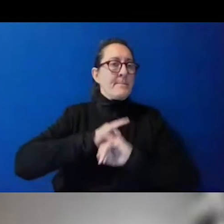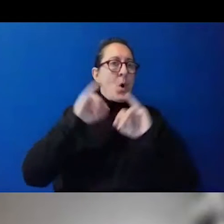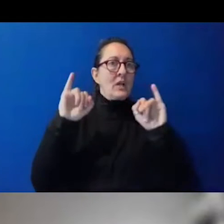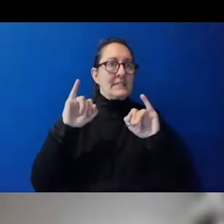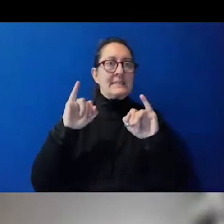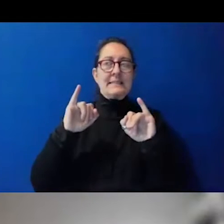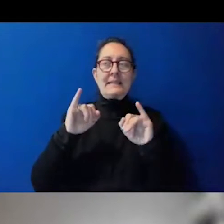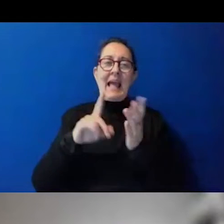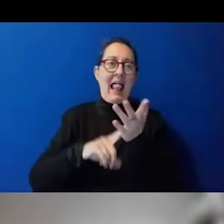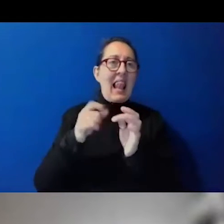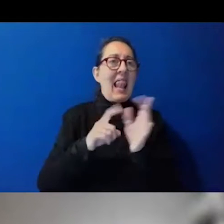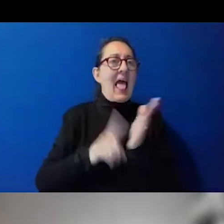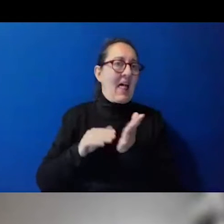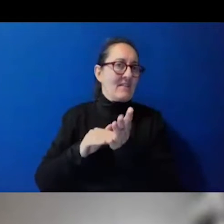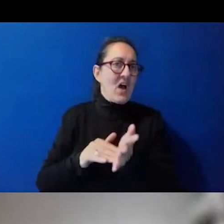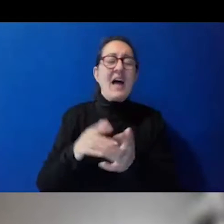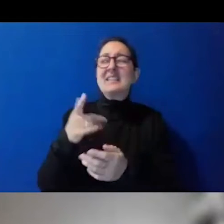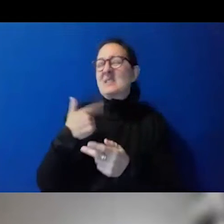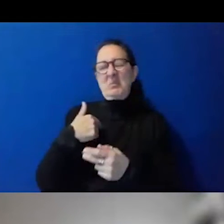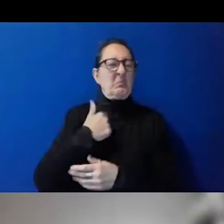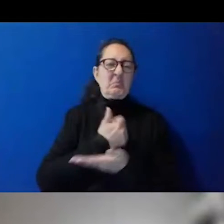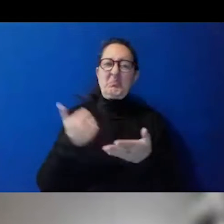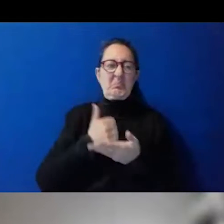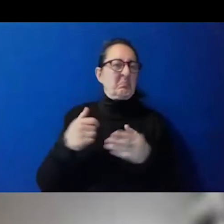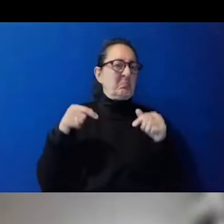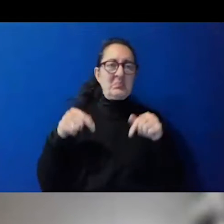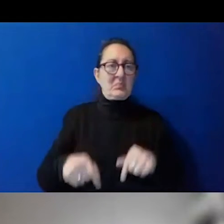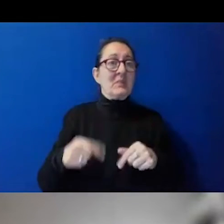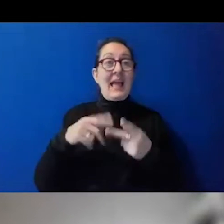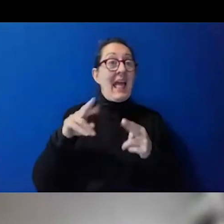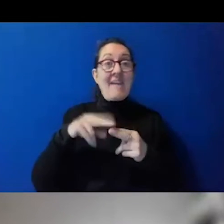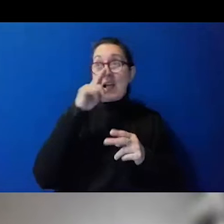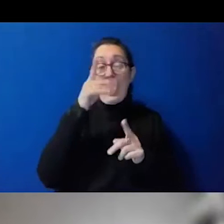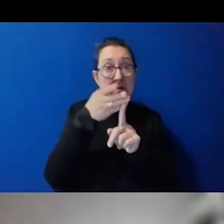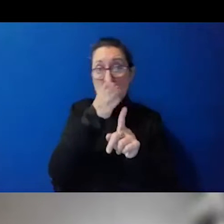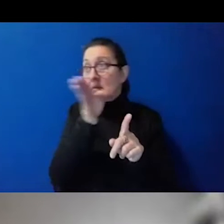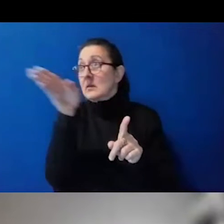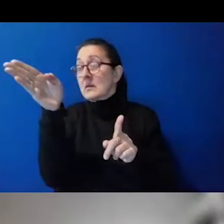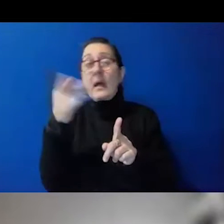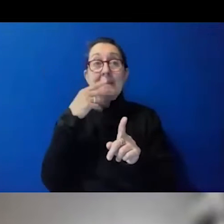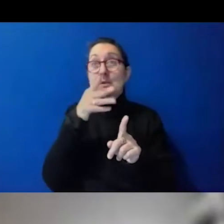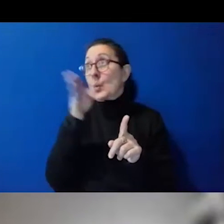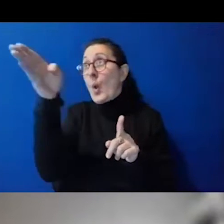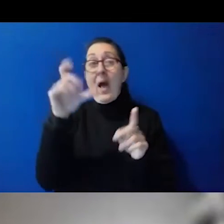try and intercept those clients um if they can't be diverted into clinics we can have things um